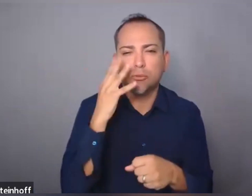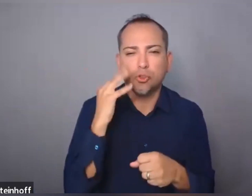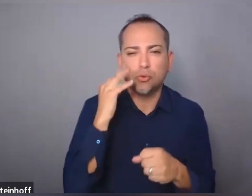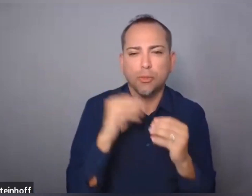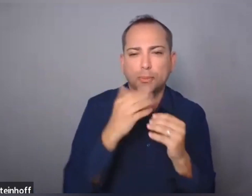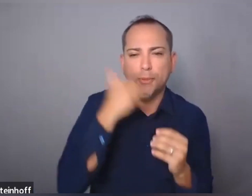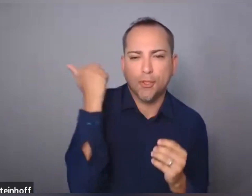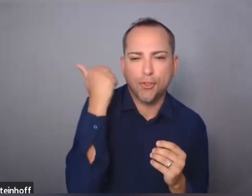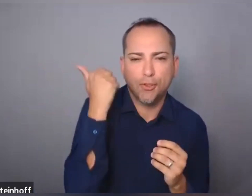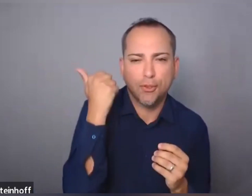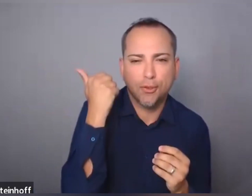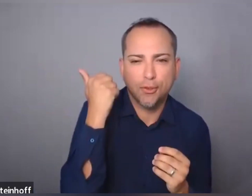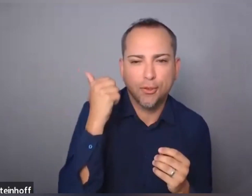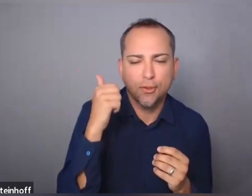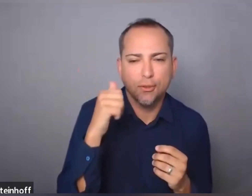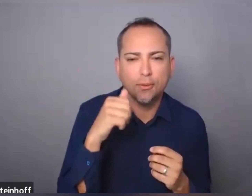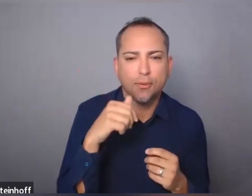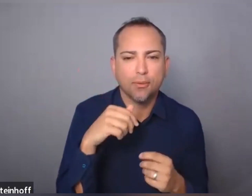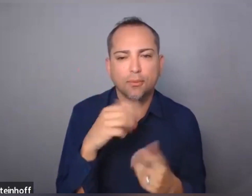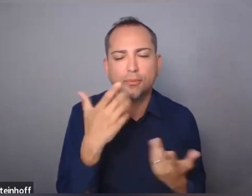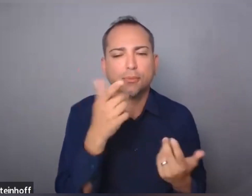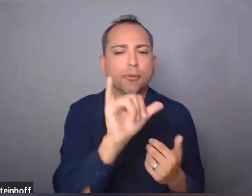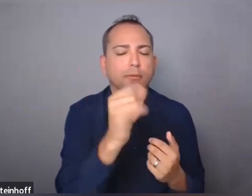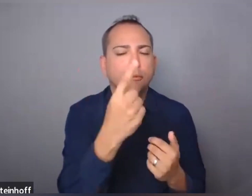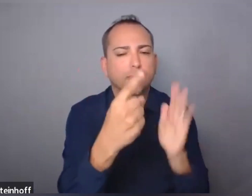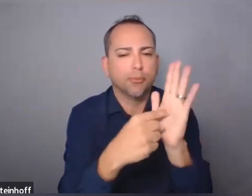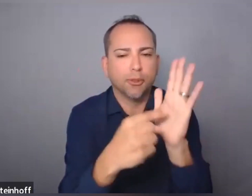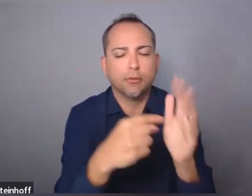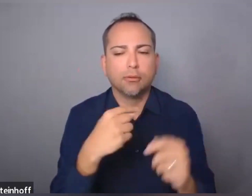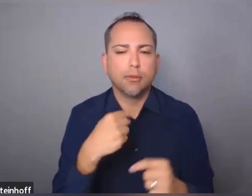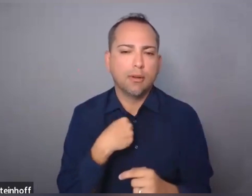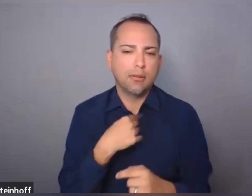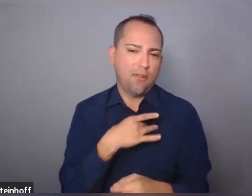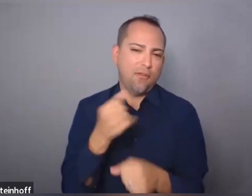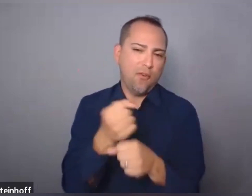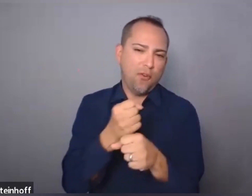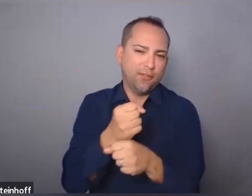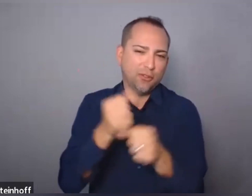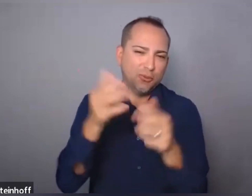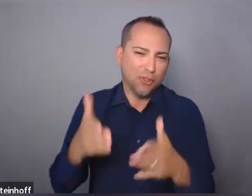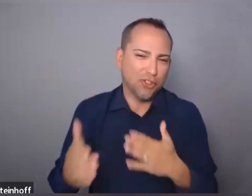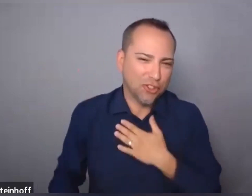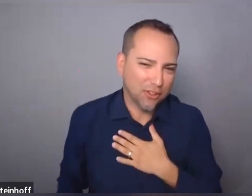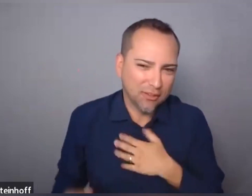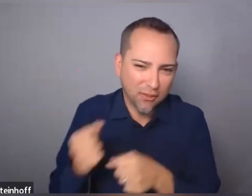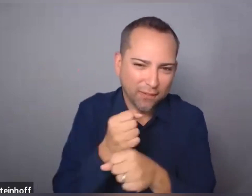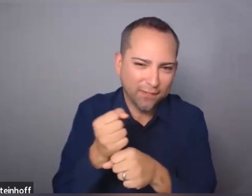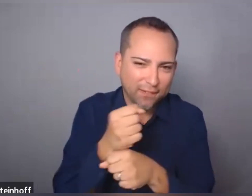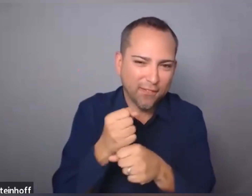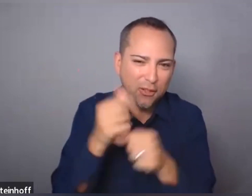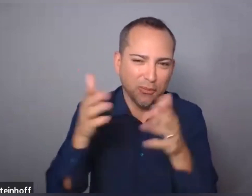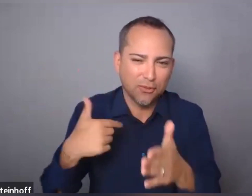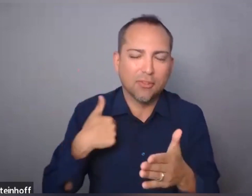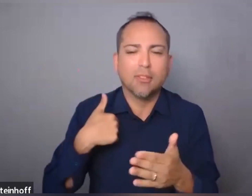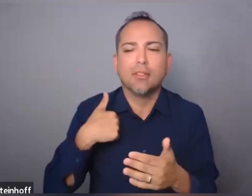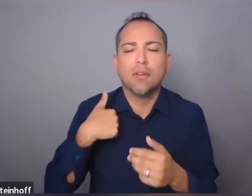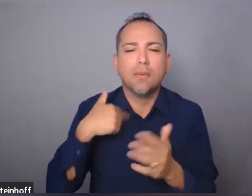And that makes me, that makes my experience better. Let me give you an example, I'm a coffee person,